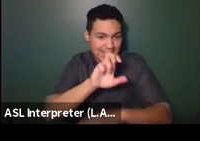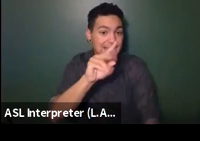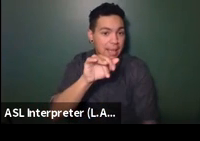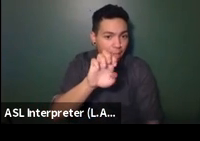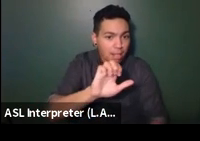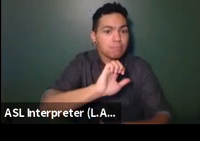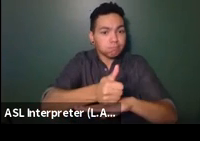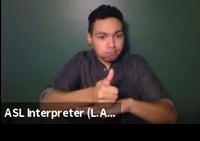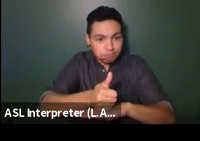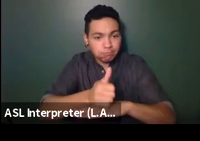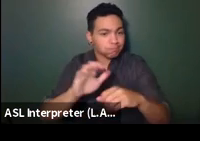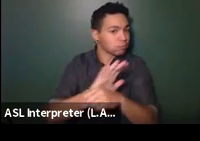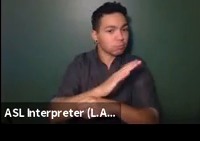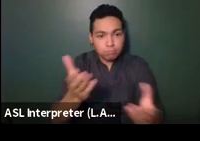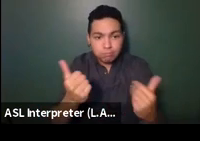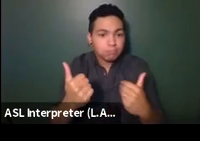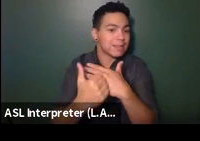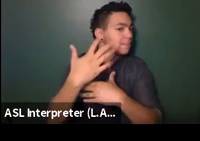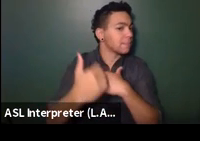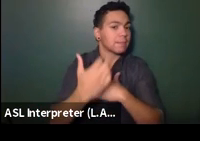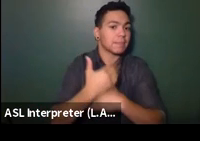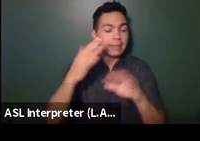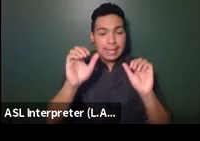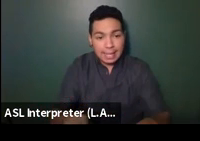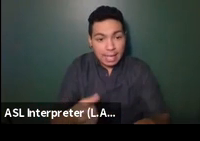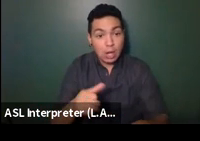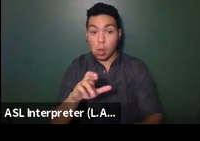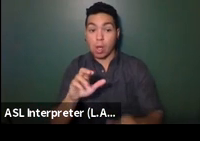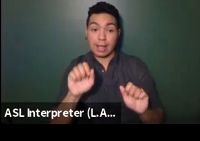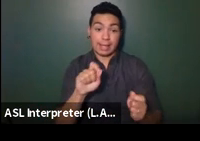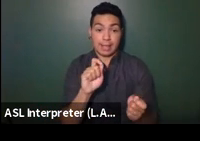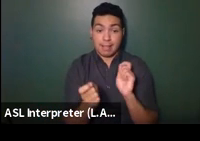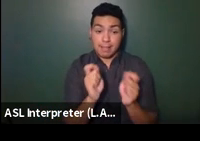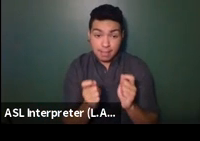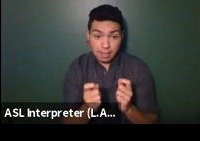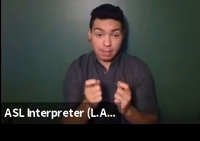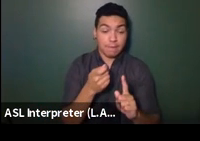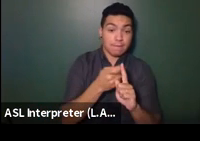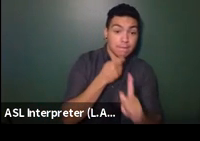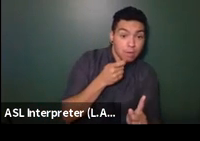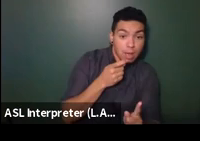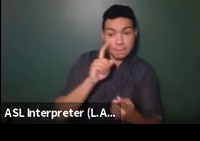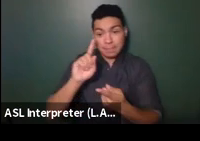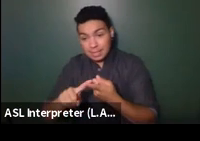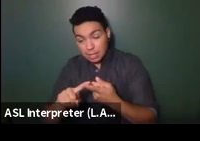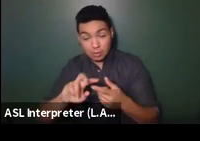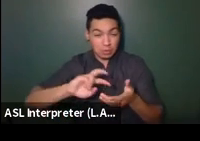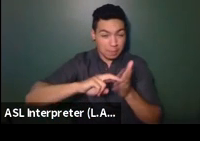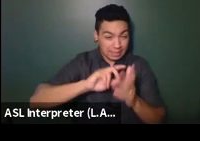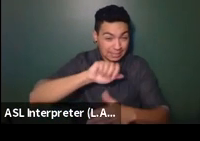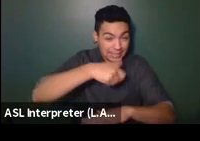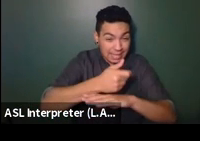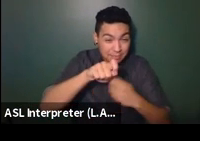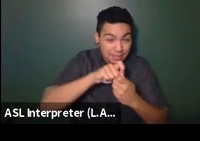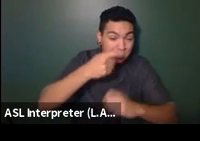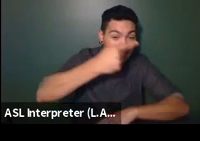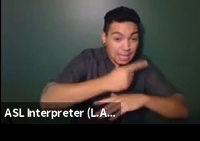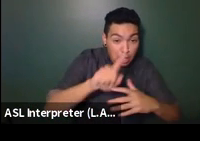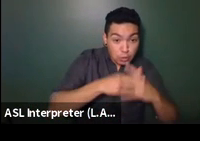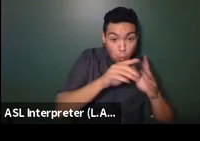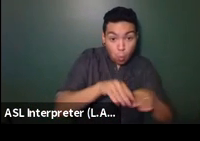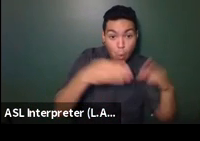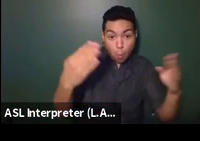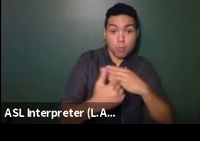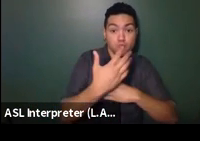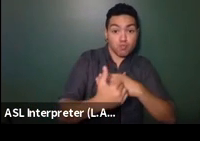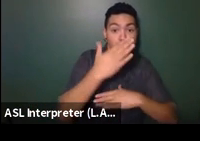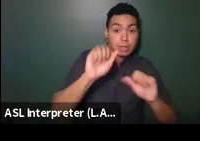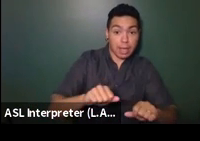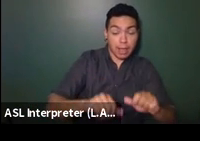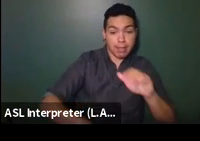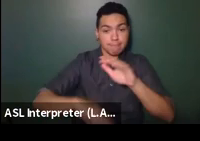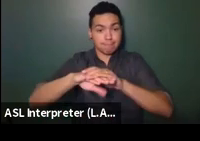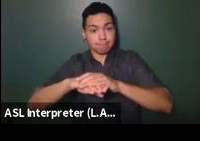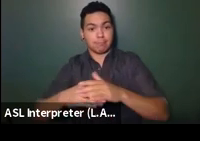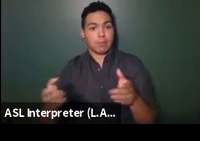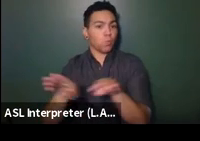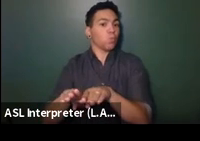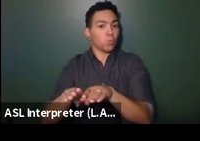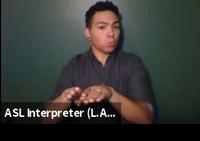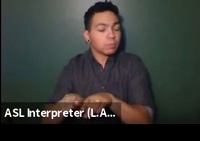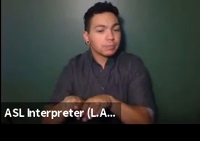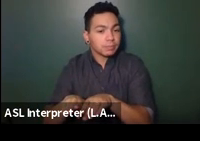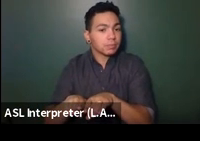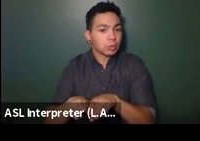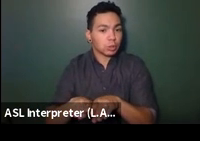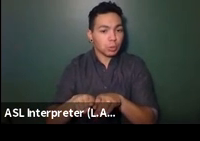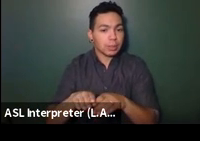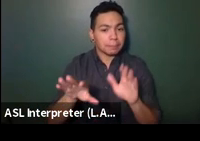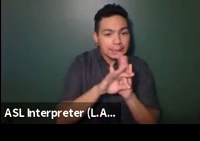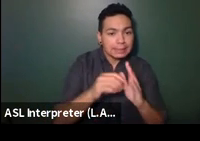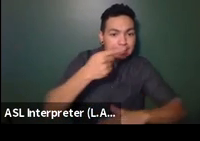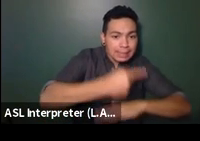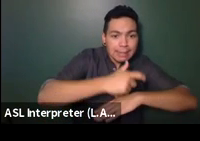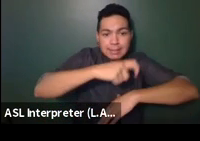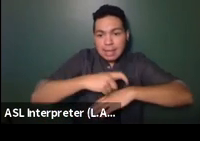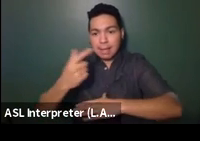ESD 189 - Amy Colburn: Just fully so it's all the way on ready to go. Or I could do a from an Intel. So if I only want them to have access to this for, you know, a couple days or a week, I can if I select this option. I can put in dates and times for when it starts and ends.